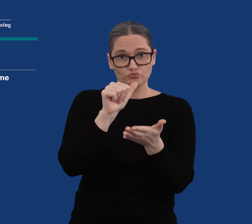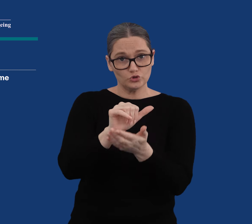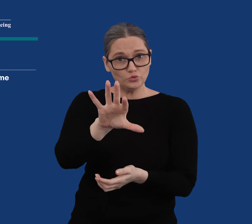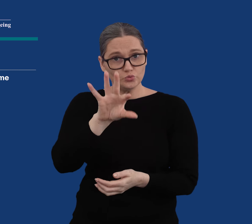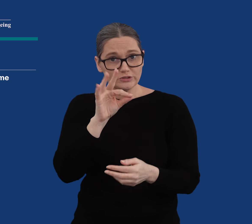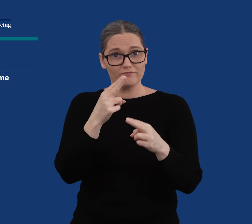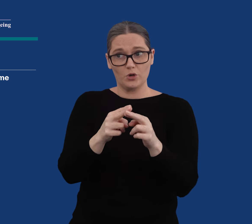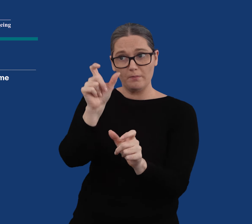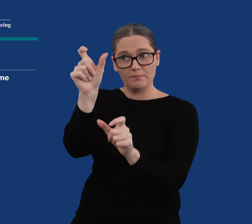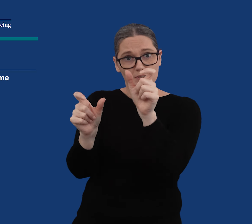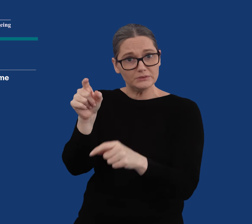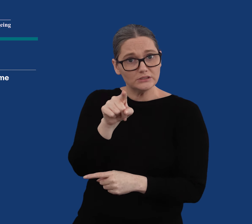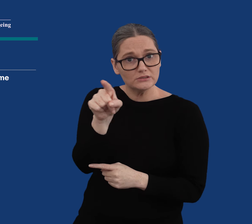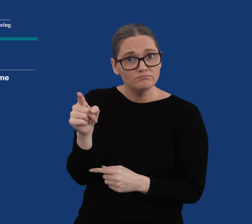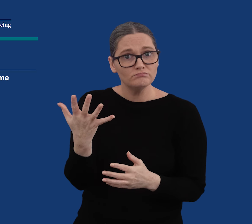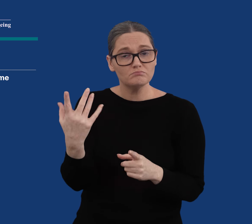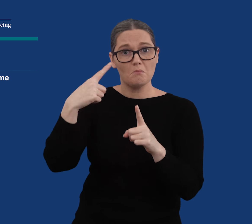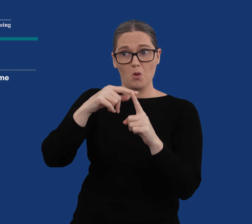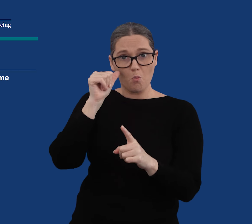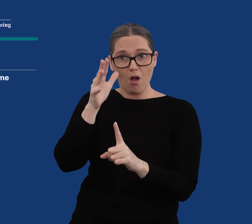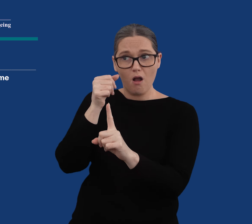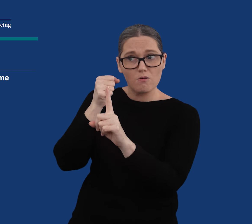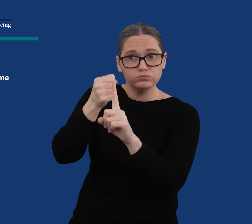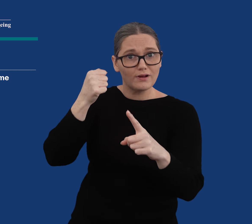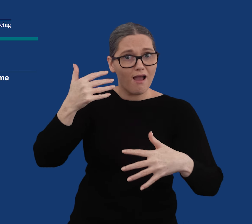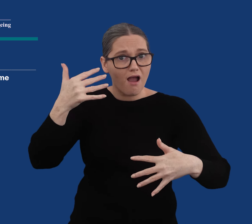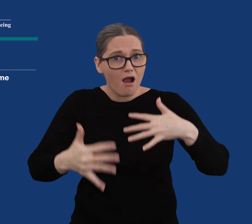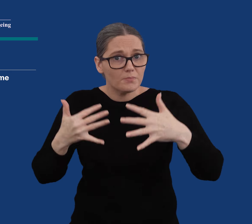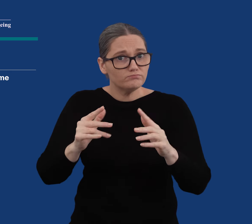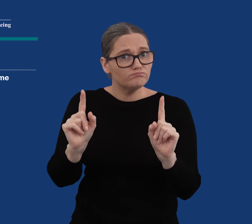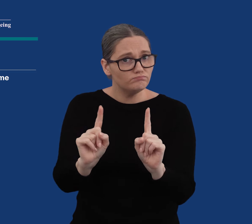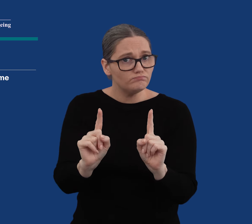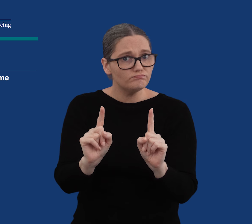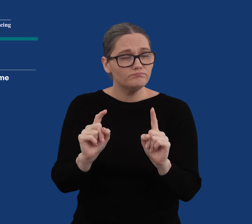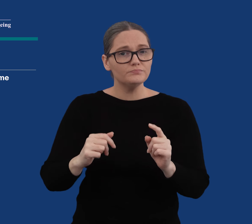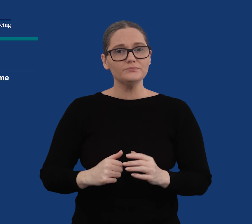in the participant’s best interest, and will not result in harm.